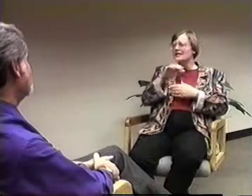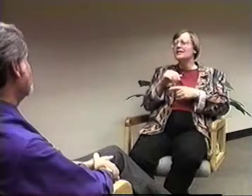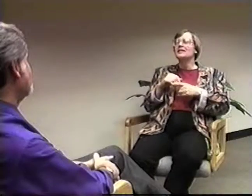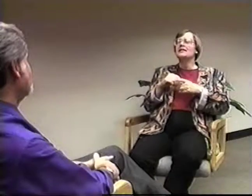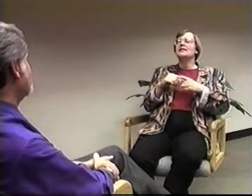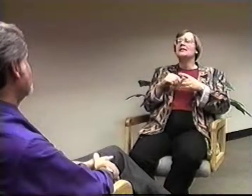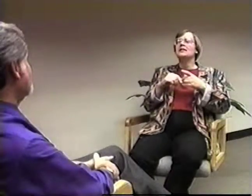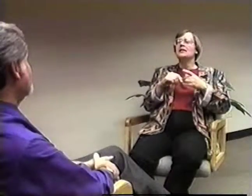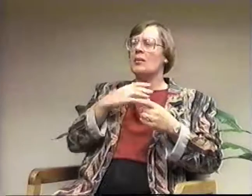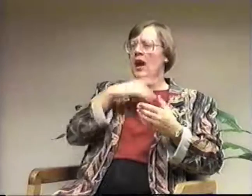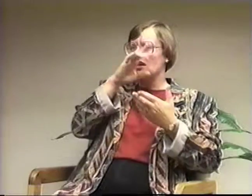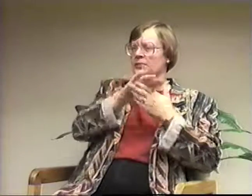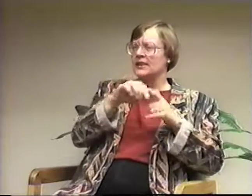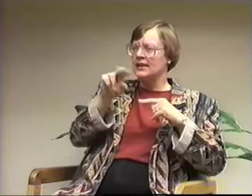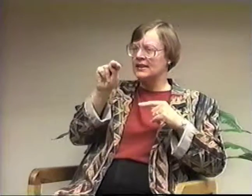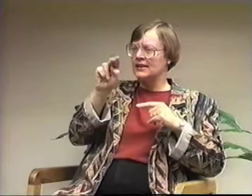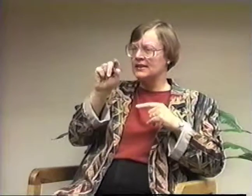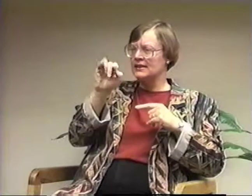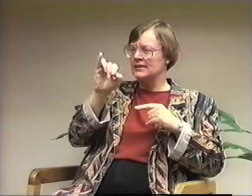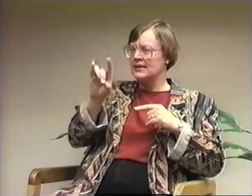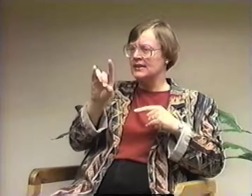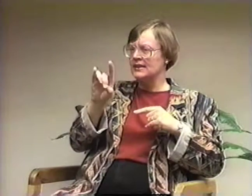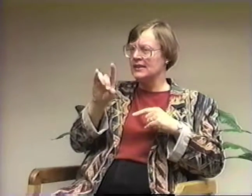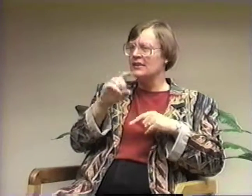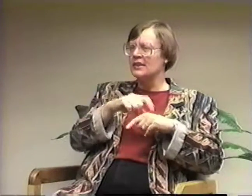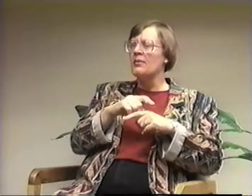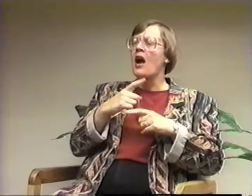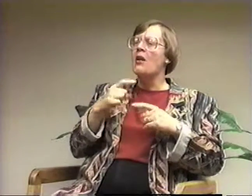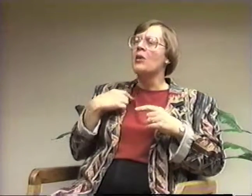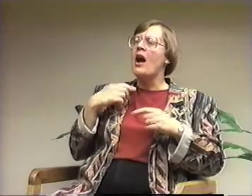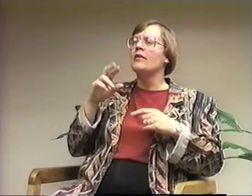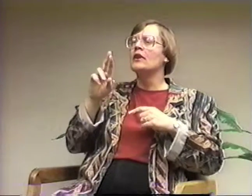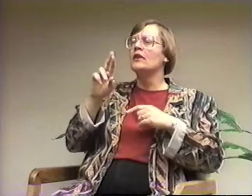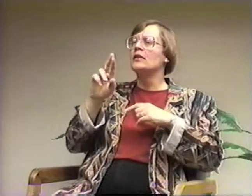I was at Gallaudet University and my husband was at NTID [National Technical Institute for the Deaf] at that time.